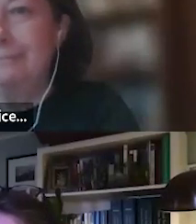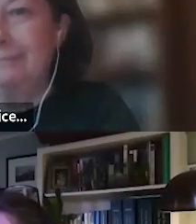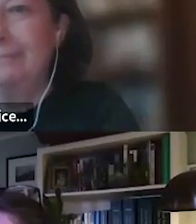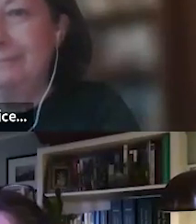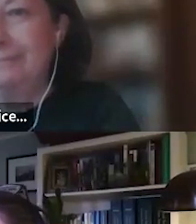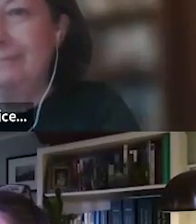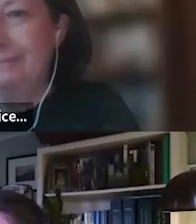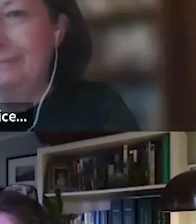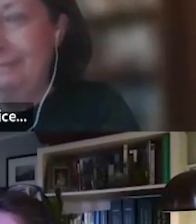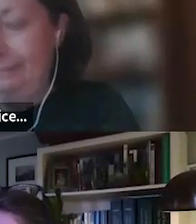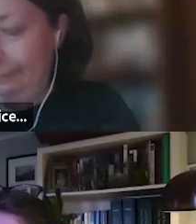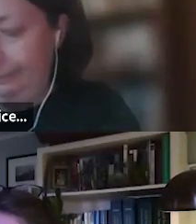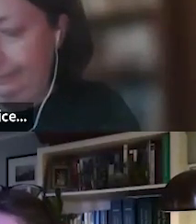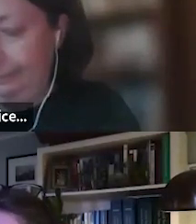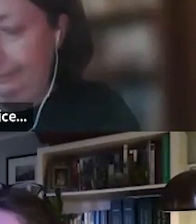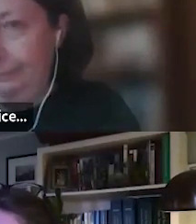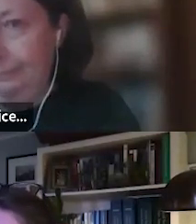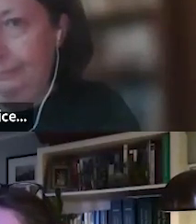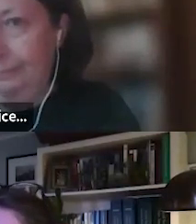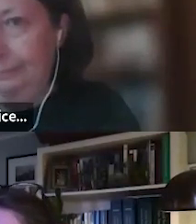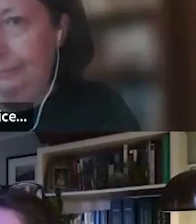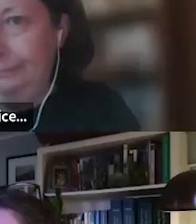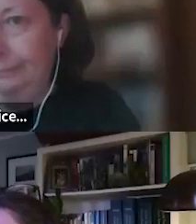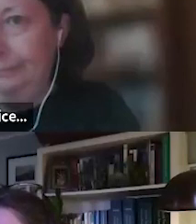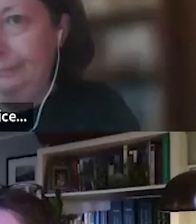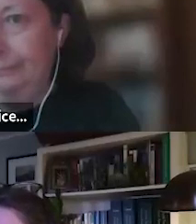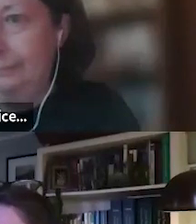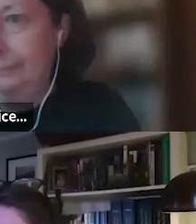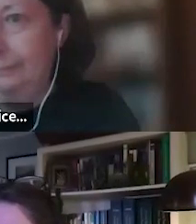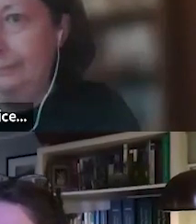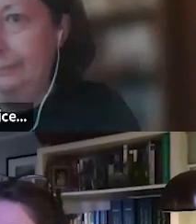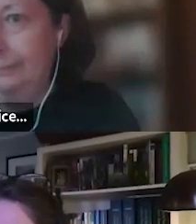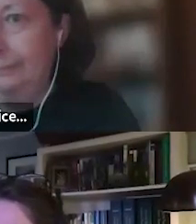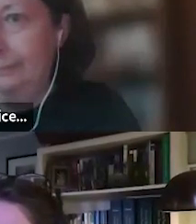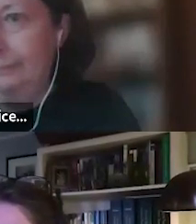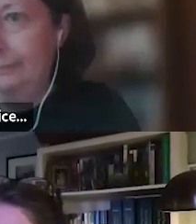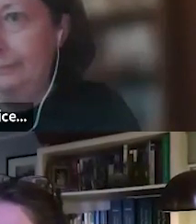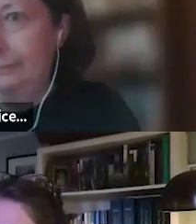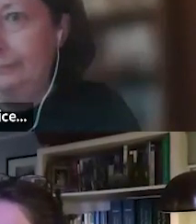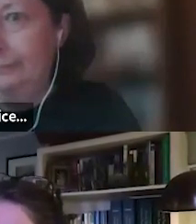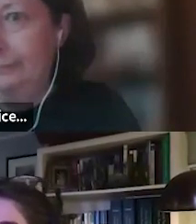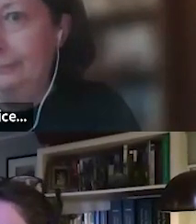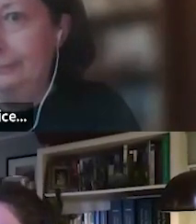maybe putting in that SSI application for a low SSDI beneficiary, where it's so low,